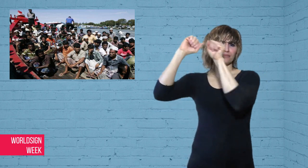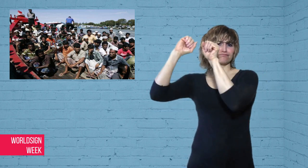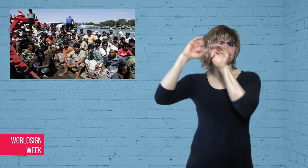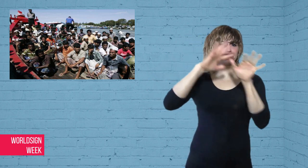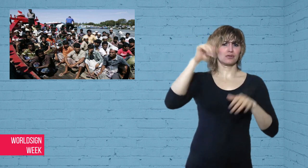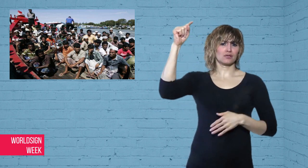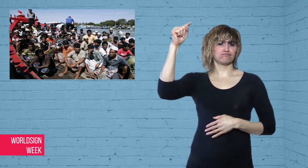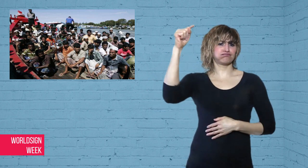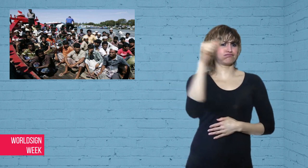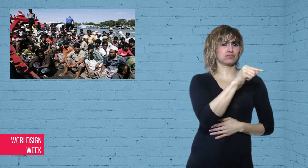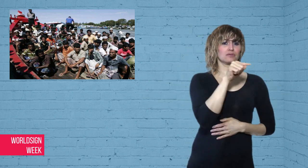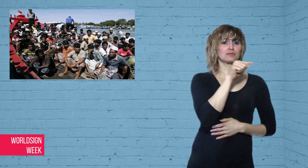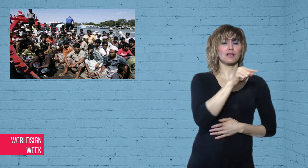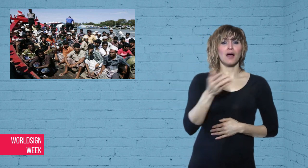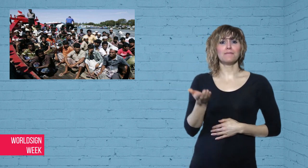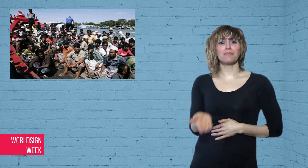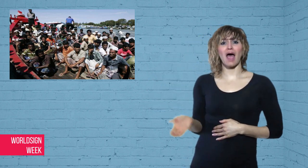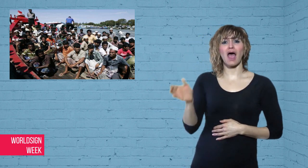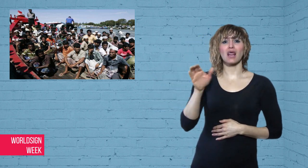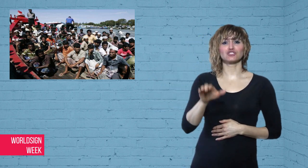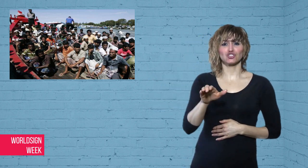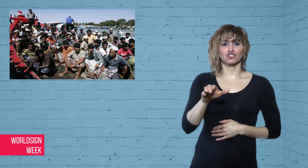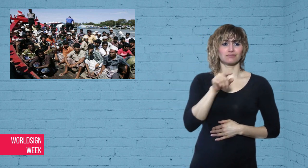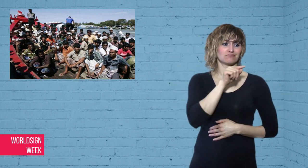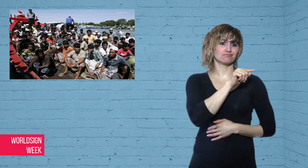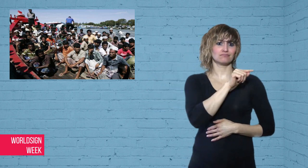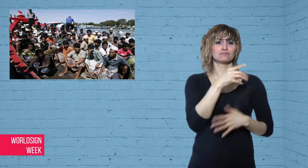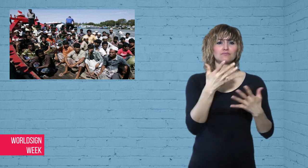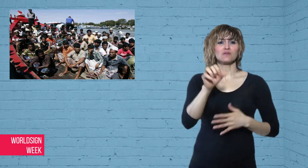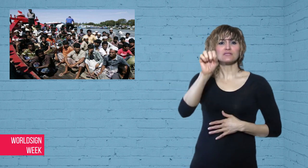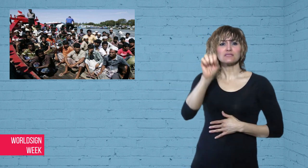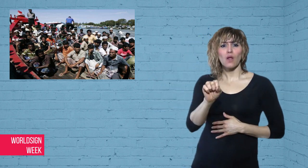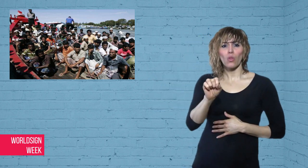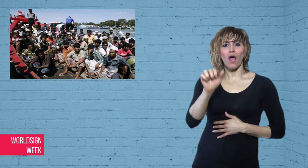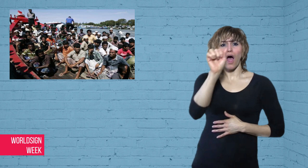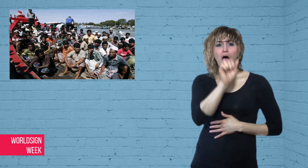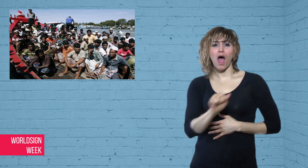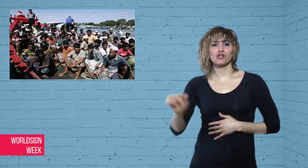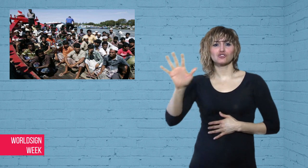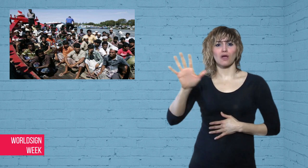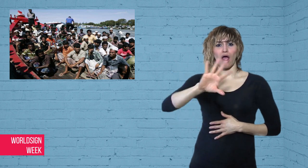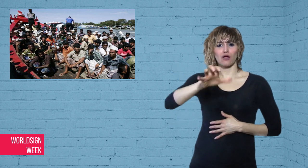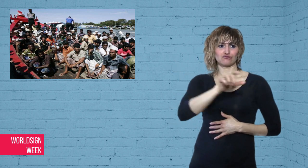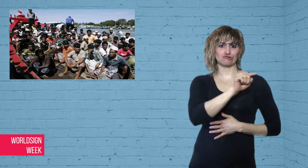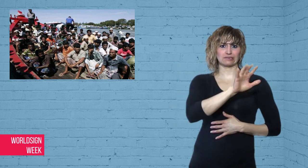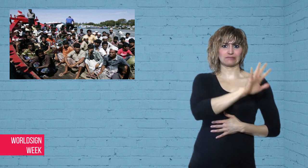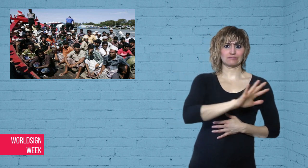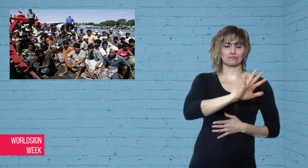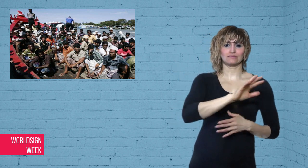for Bangladesh, a South Asian